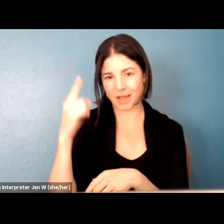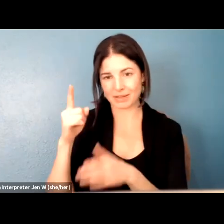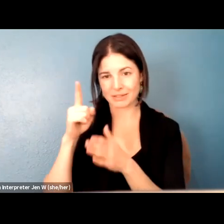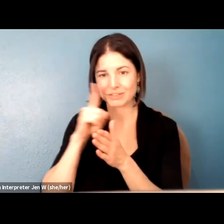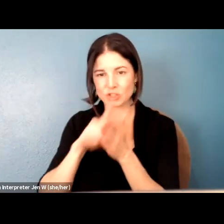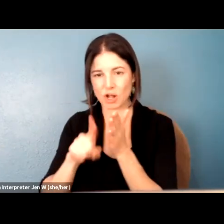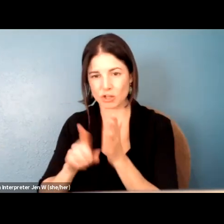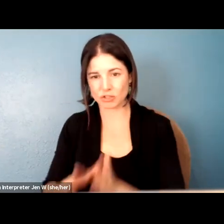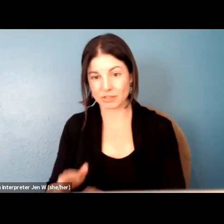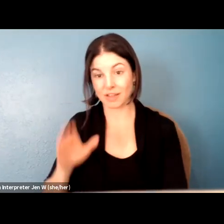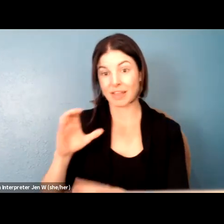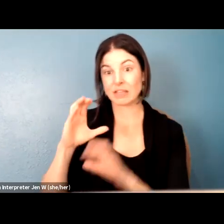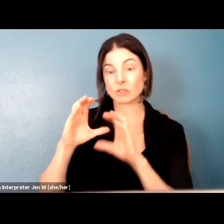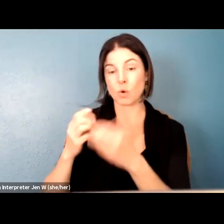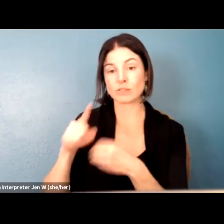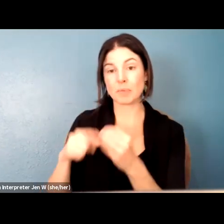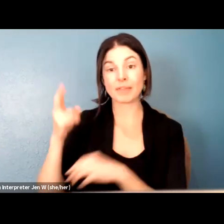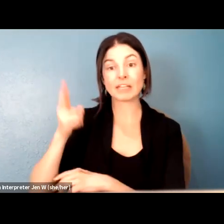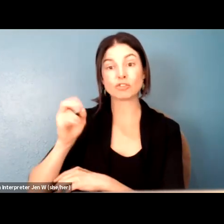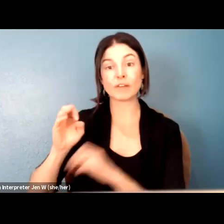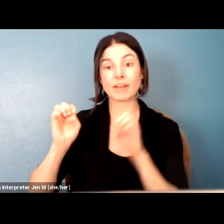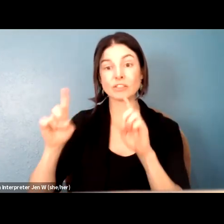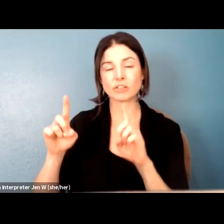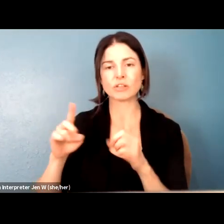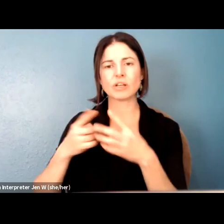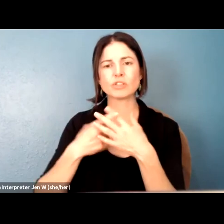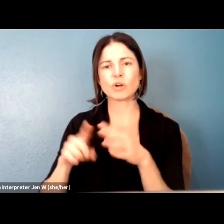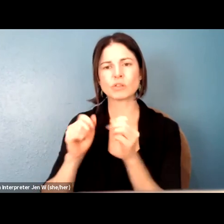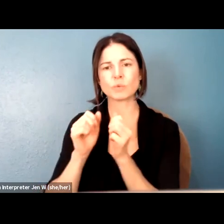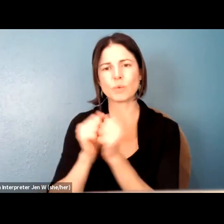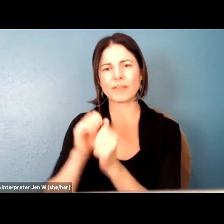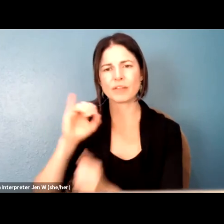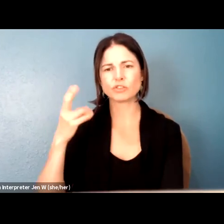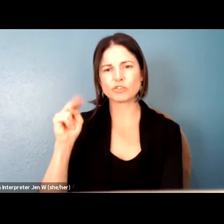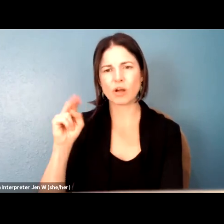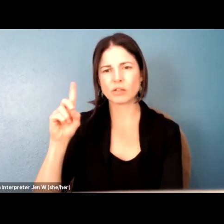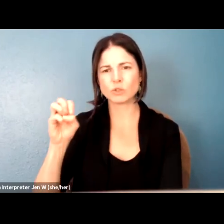history of education starts with John Dewey. That tells me that